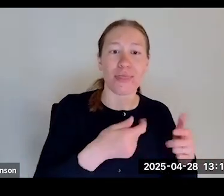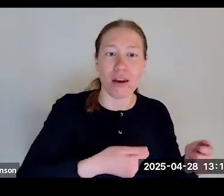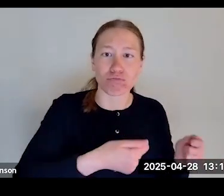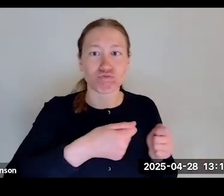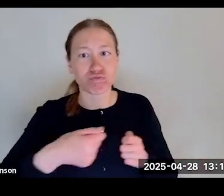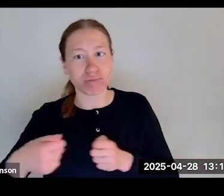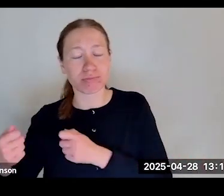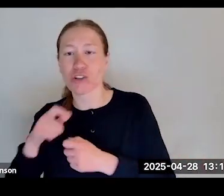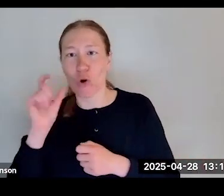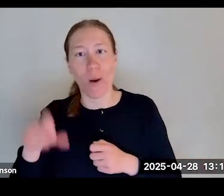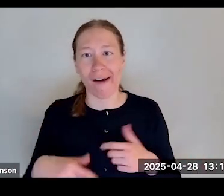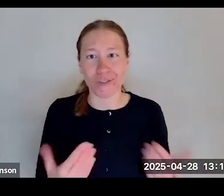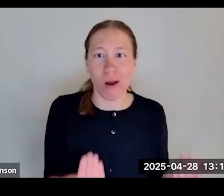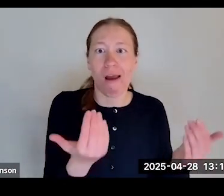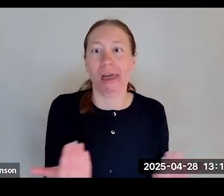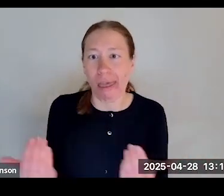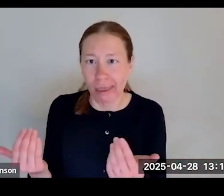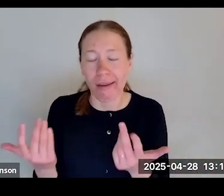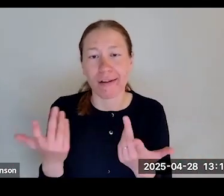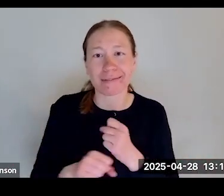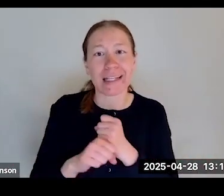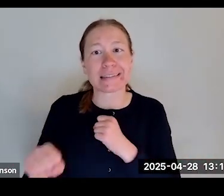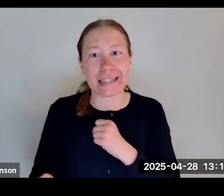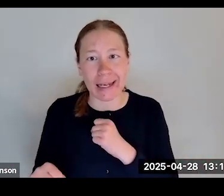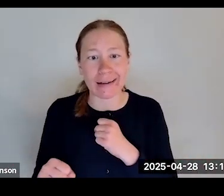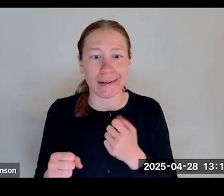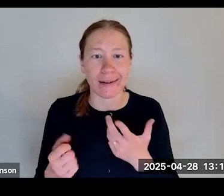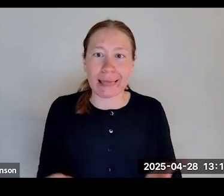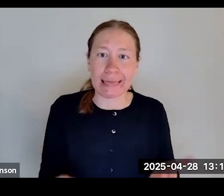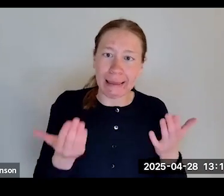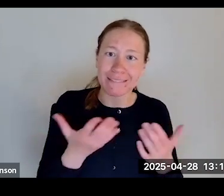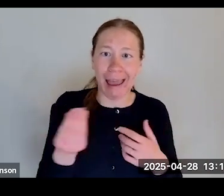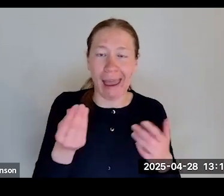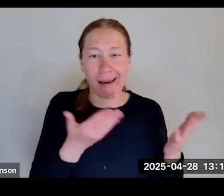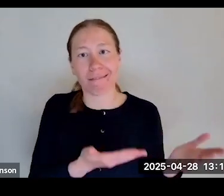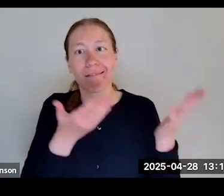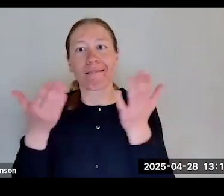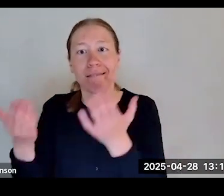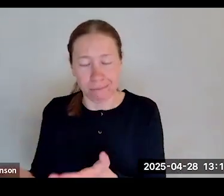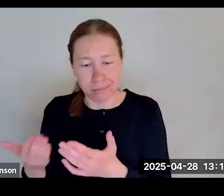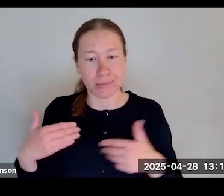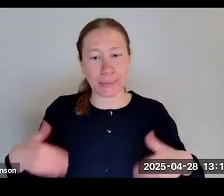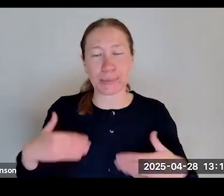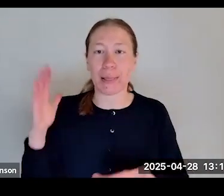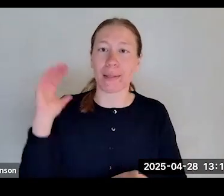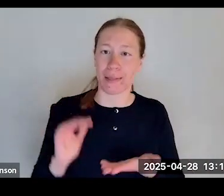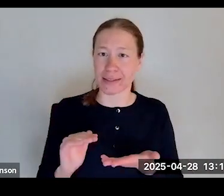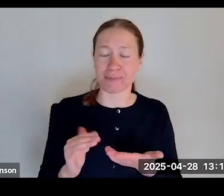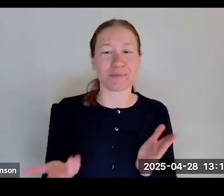that transport and do an extended lift and carry. So again, these would all be assessed on a case